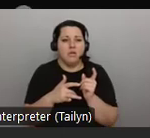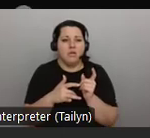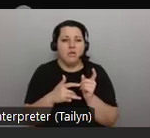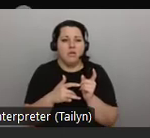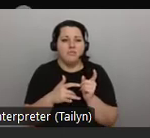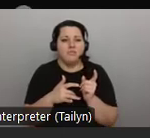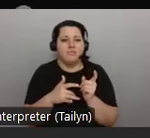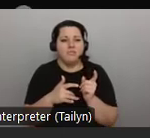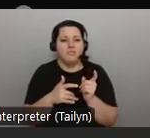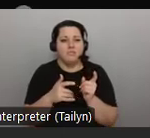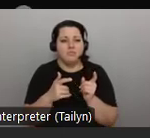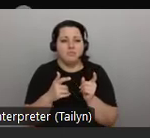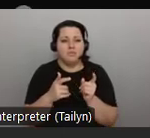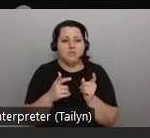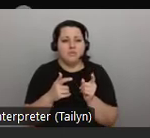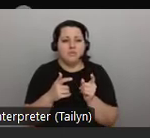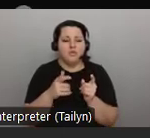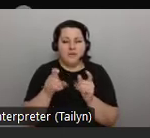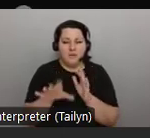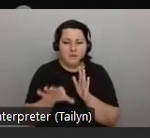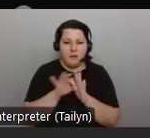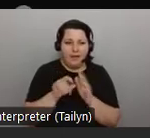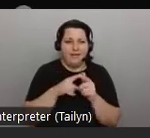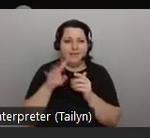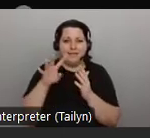new options will become available in your menu ribbons when you have selected it.